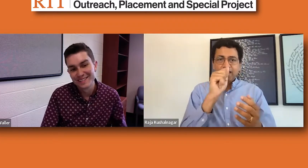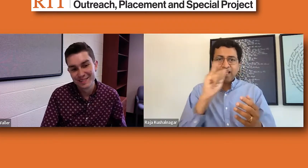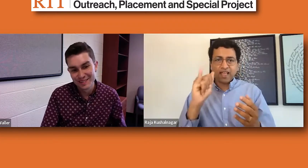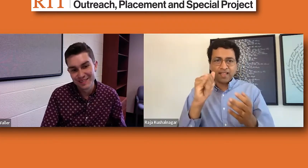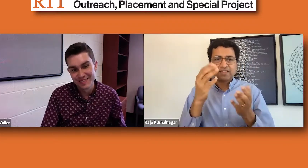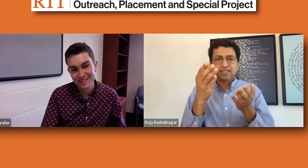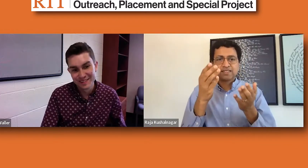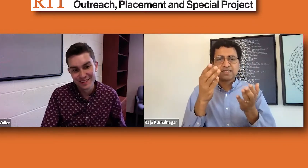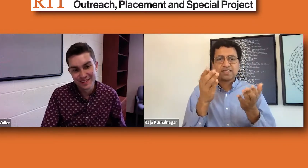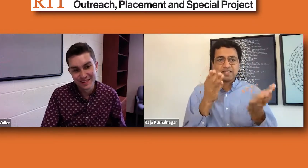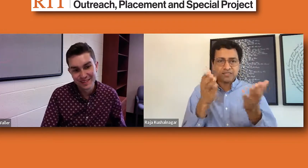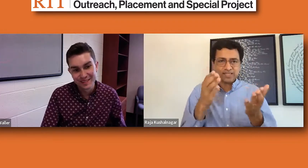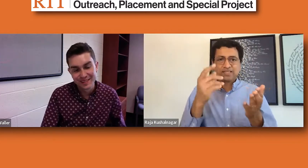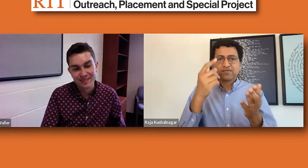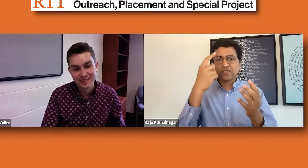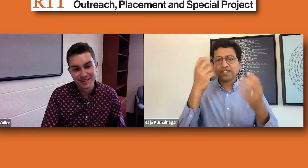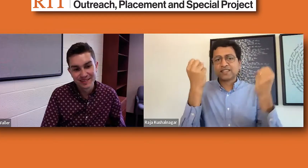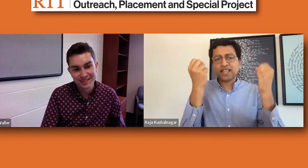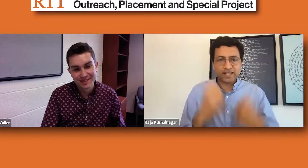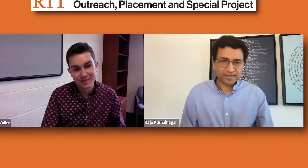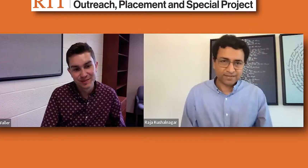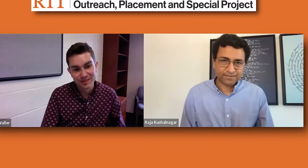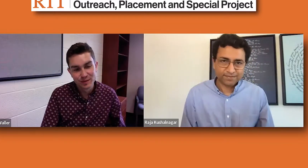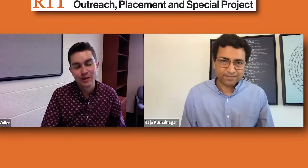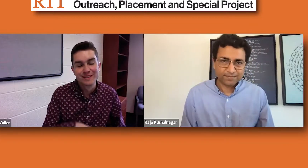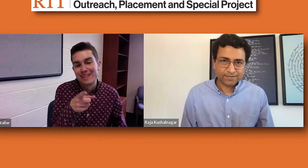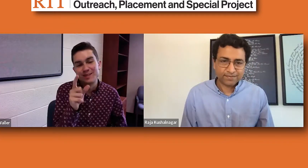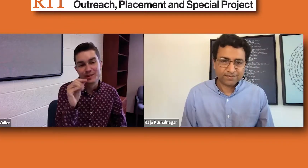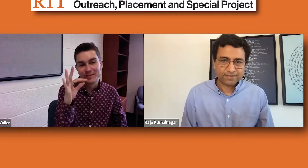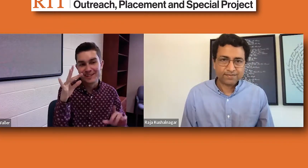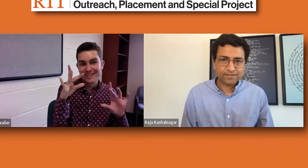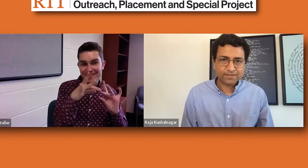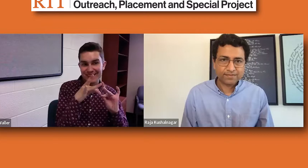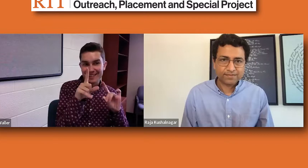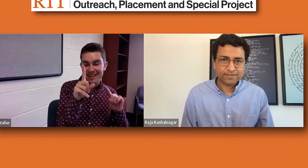through the API, through that technology.